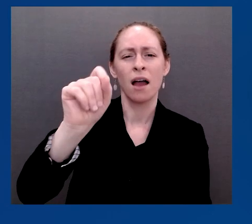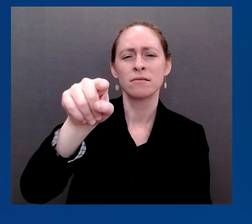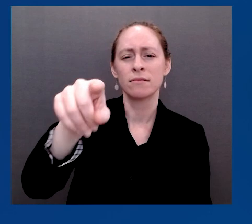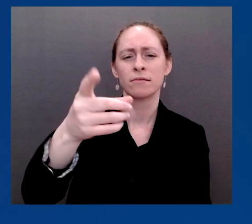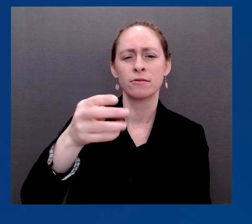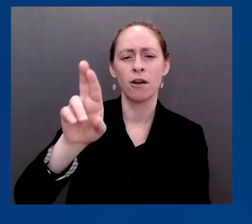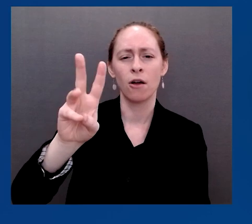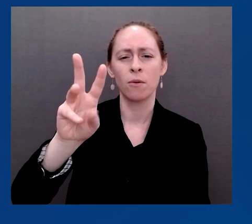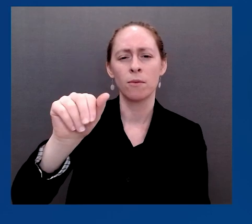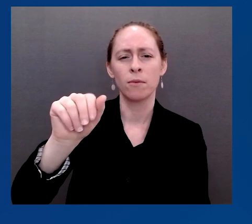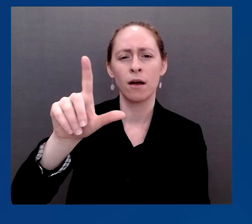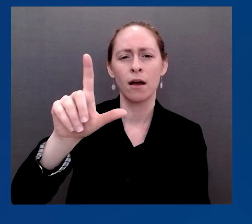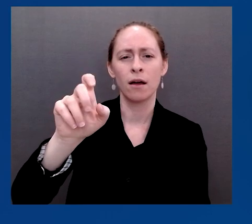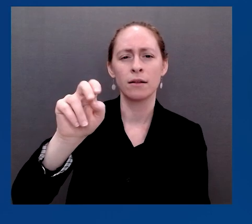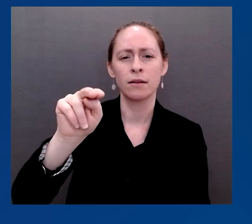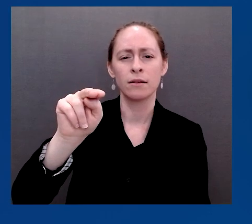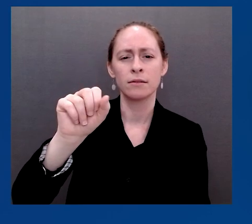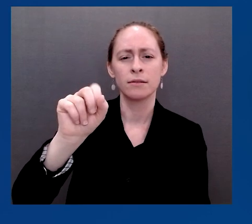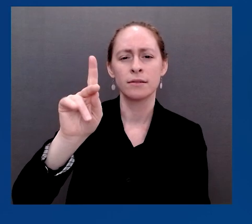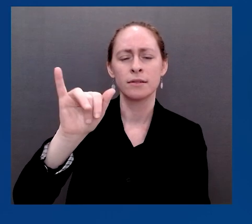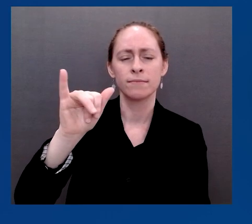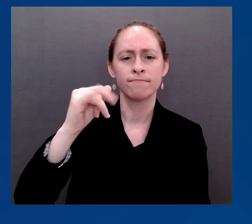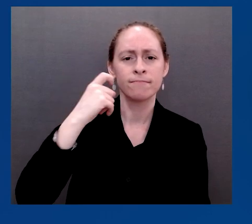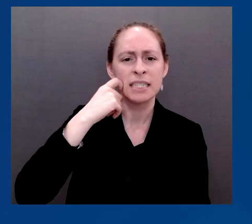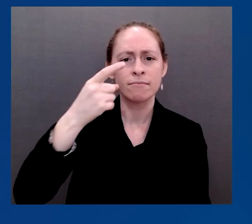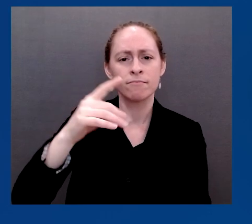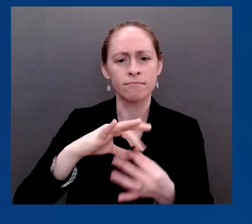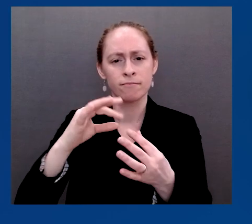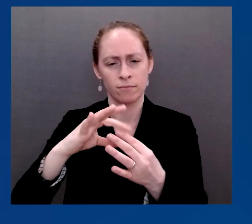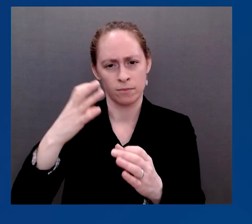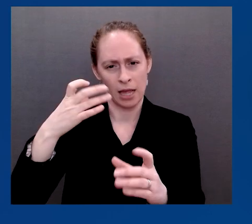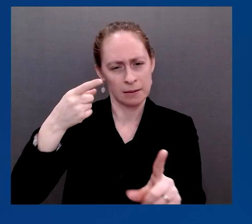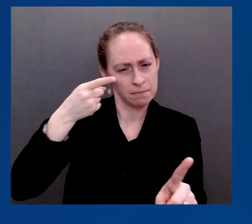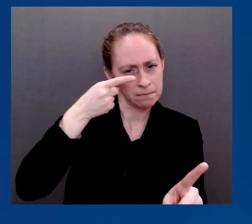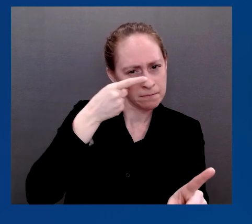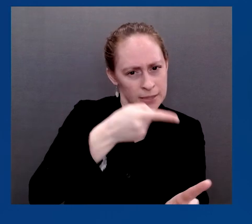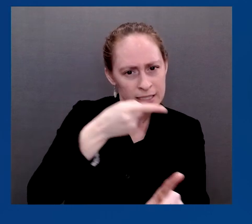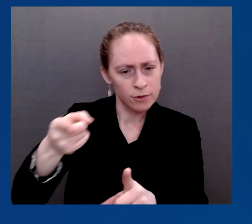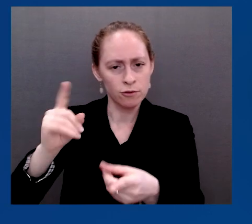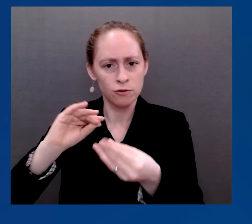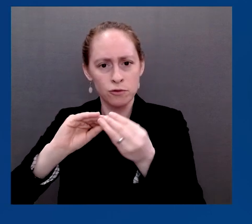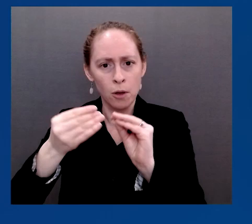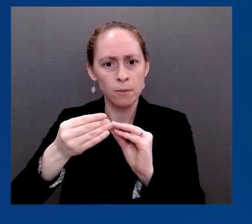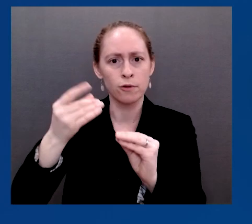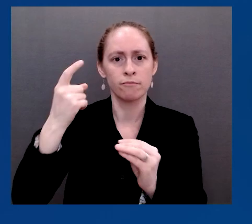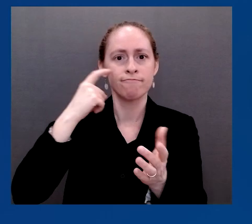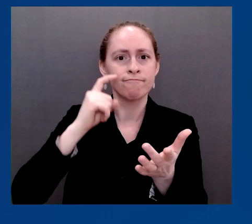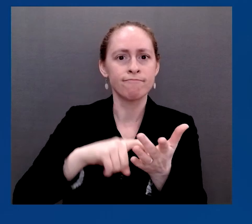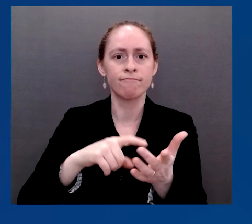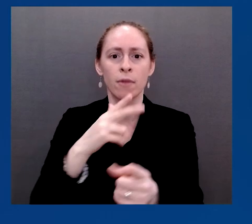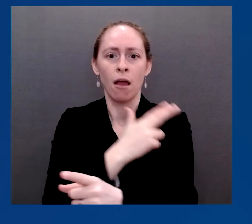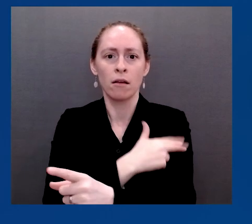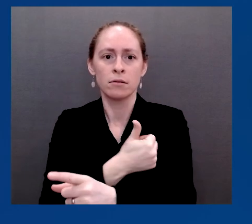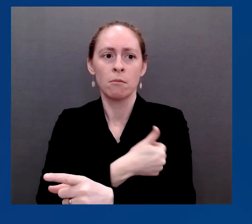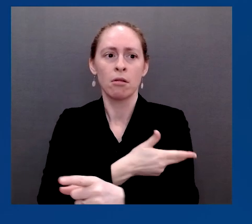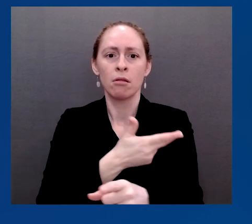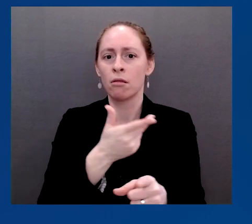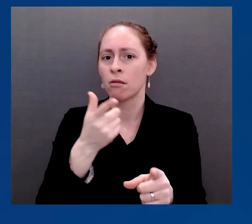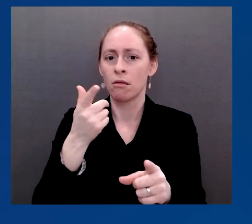to change some of this guidance for unmasking, both in schools and generally in public for adults. What exactly will that benchmark be?